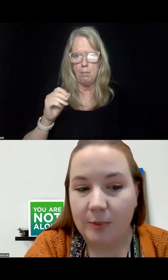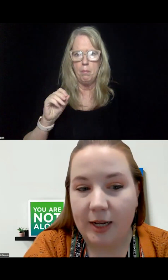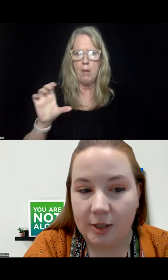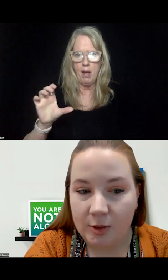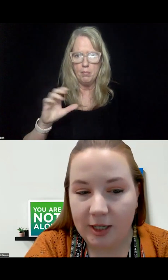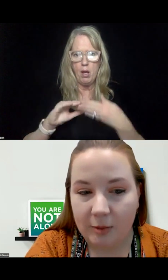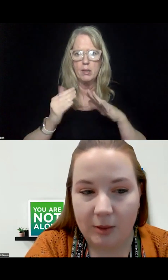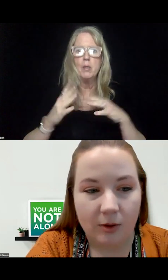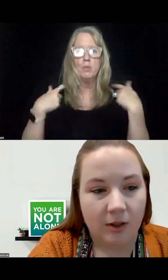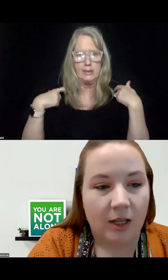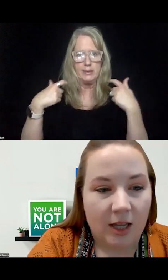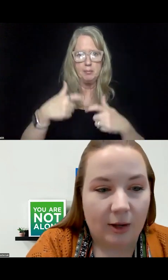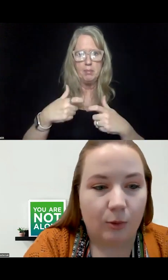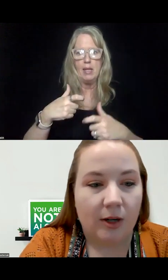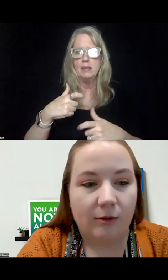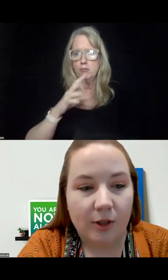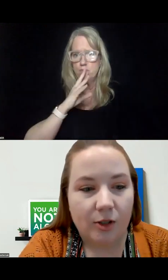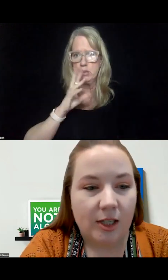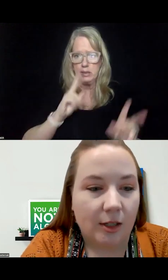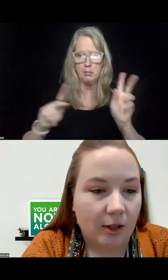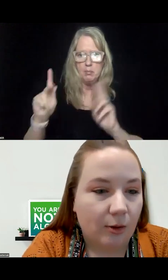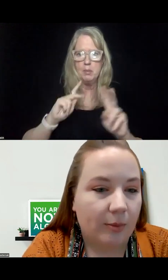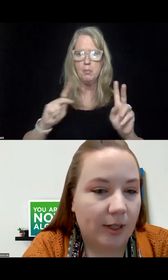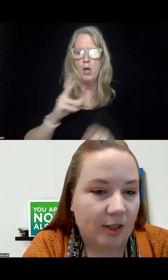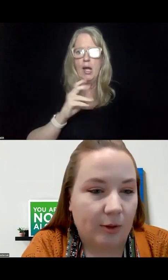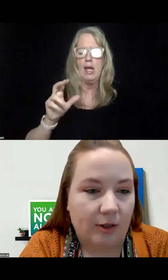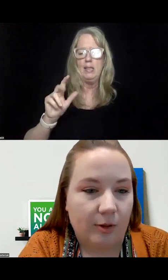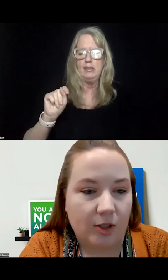SPANISH SPEAKING PEOPLE AND THE ONE FOR THE TQI PLUS PEOPLE, SO